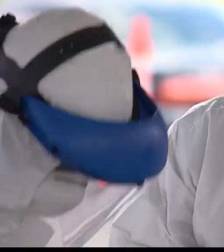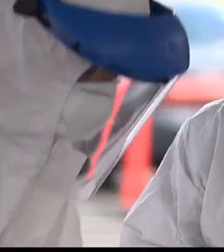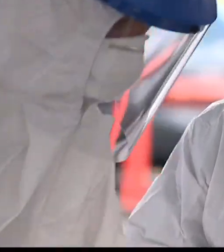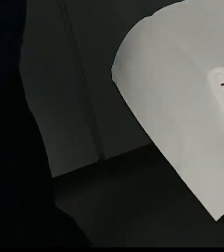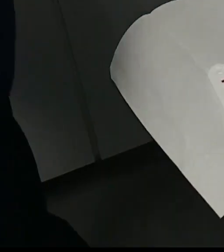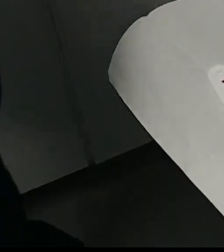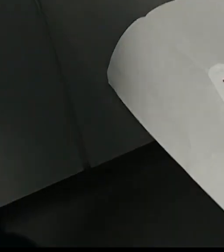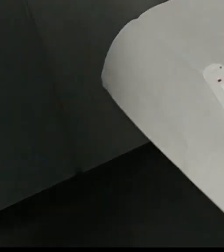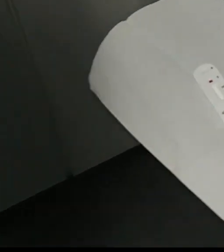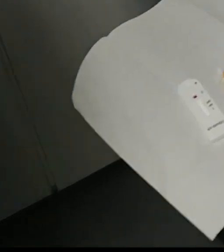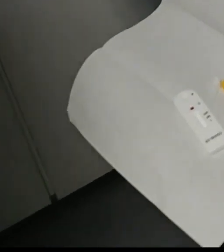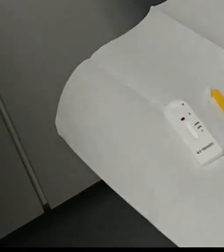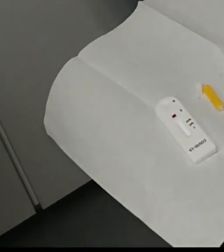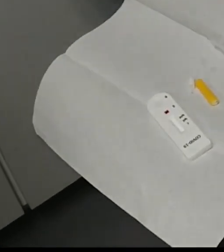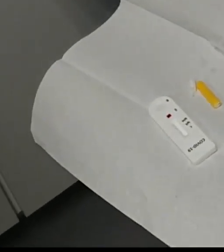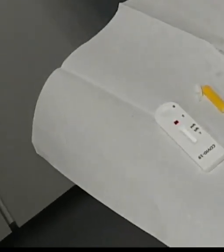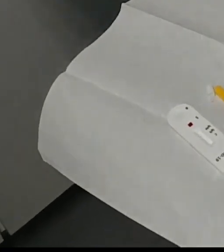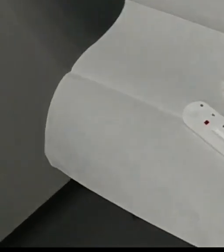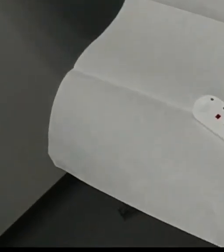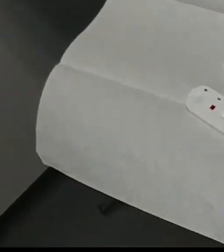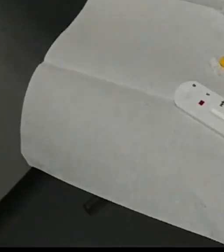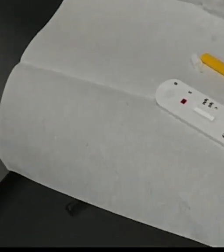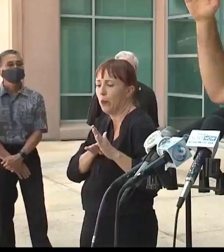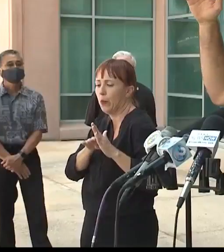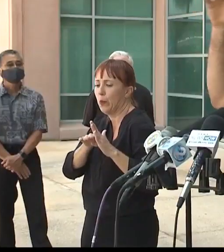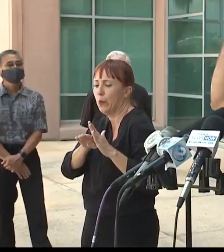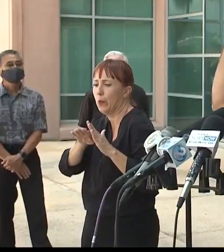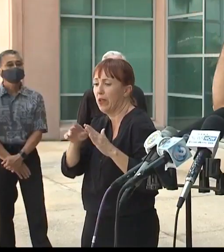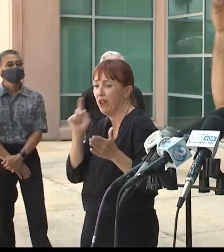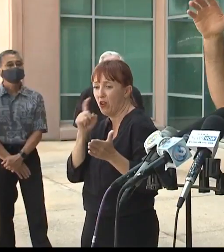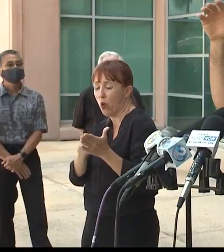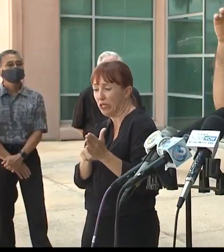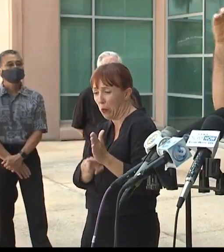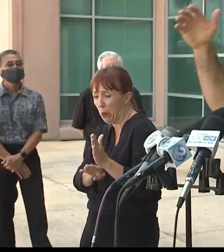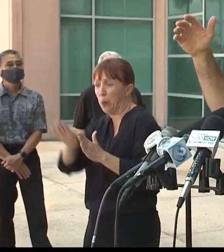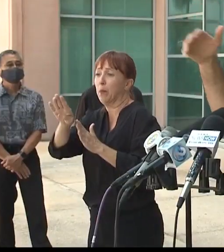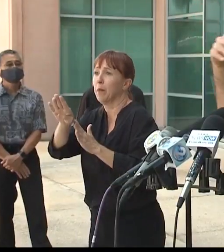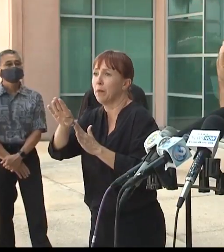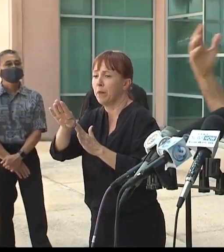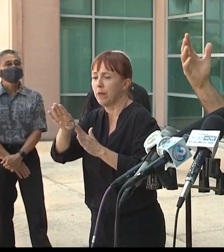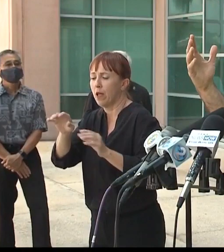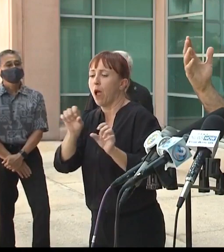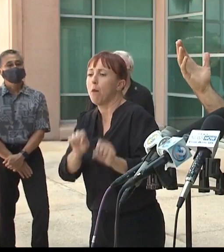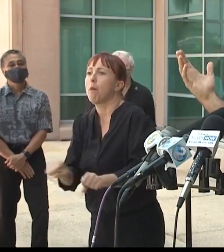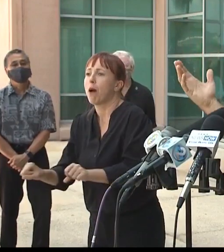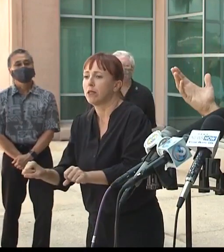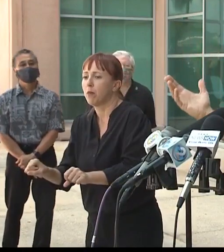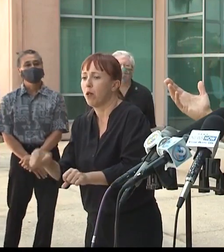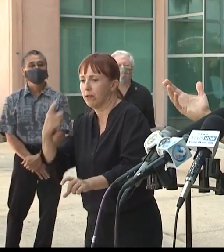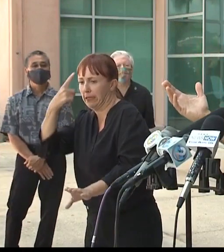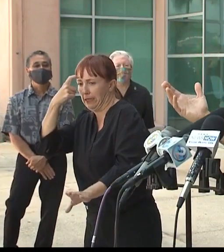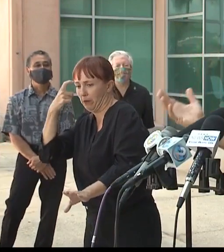ANTIBODY TESTING. "IF YOU SEE A SPIKE WE KNOW THAT POTENTIALLY THERE'S A LOT OF ASYMPTOMATIC FOLKS OUT THERE WHO MAY NOT BE BEING TESTED BUT THEY'RE GOING TO BE SHEDDING VIRUS AND WE'RE GOING TO BE ABLE TO SEE THAT IT WILL GIVE US SOME WARNING SIGNS." FUTURE DATA COULD HELP DETERMINE